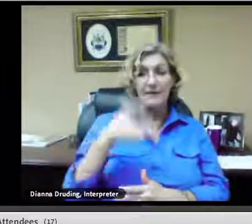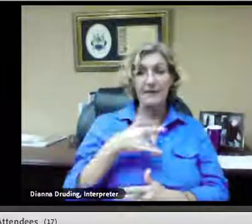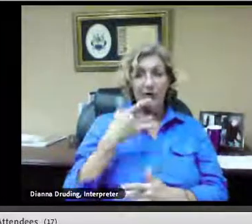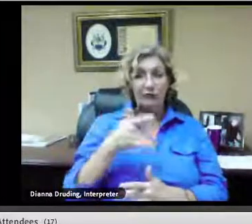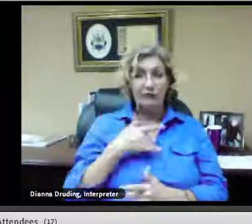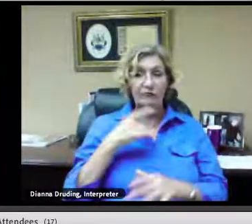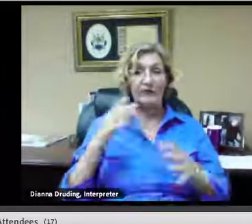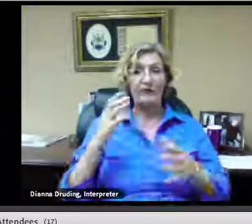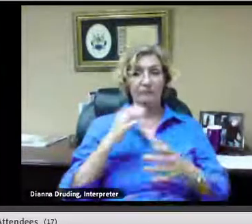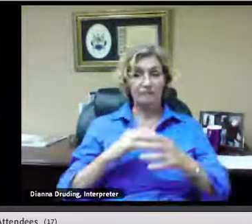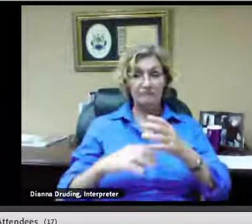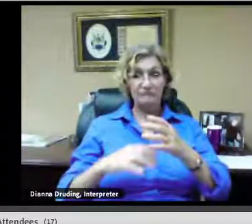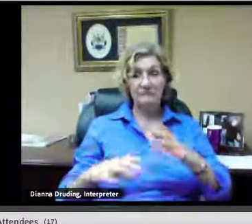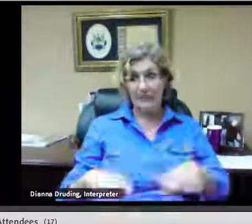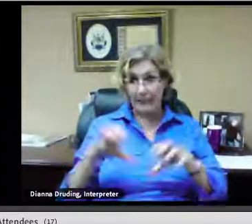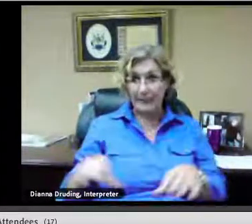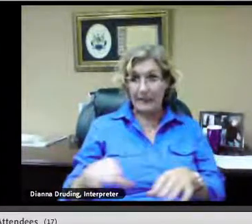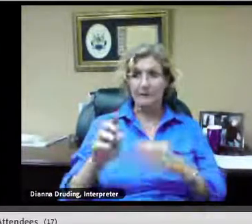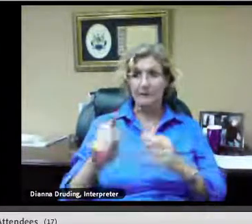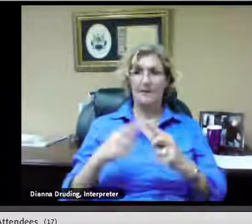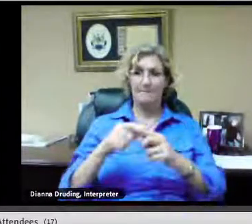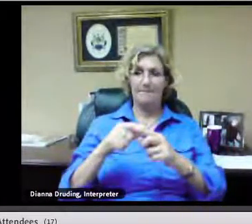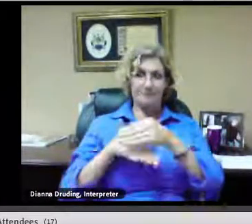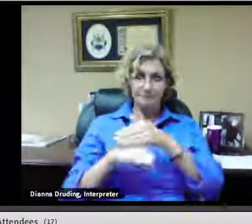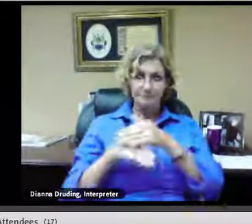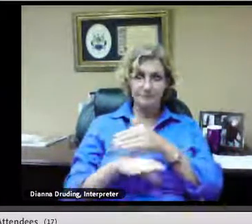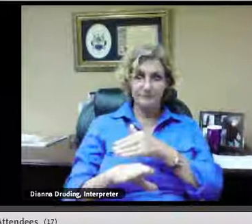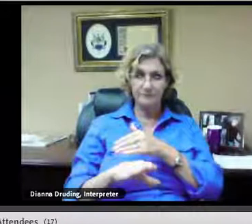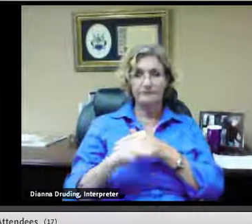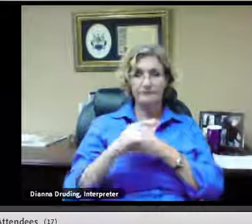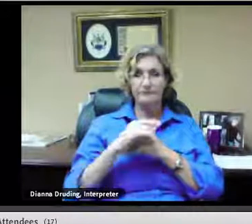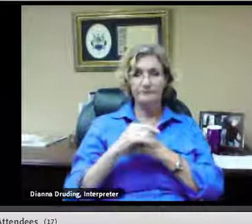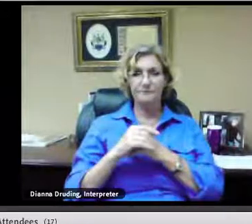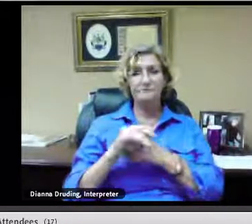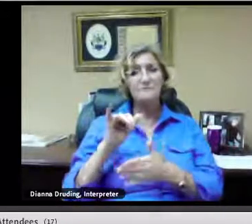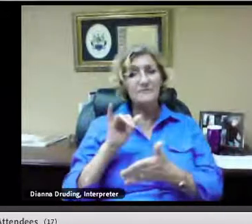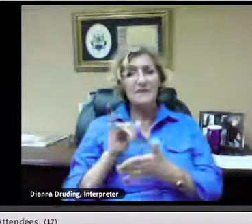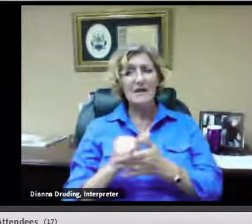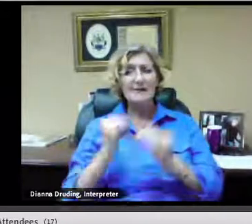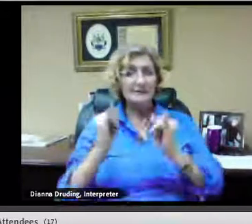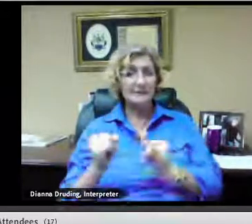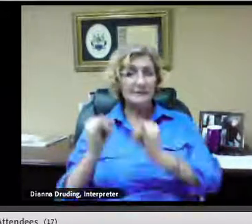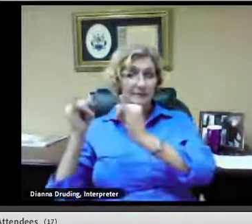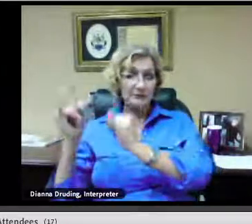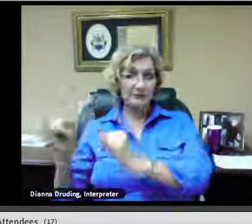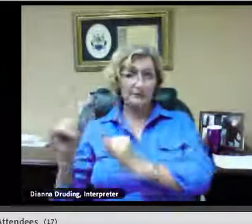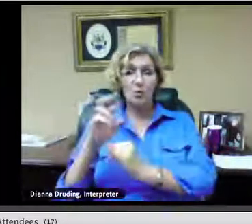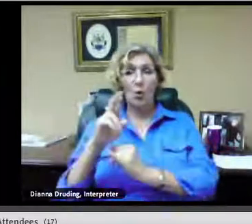on an organizational level and as a society level. And, you know, really increasing the empathy, I love this quote,